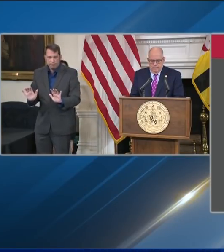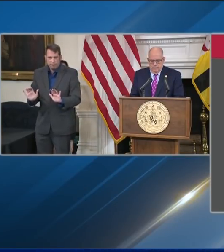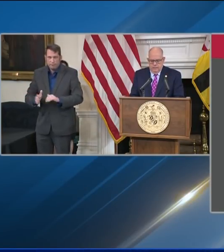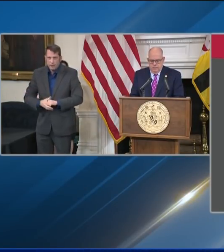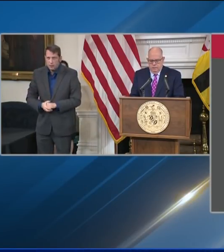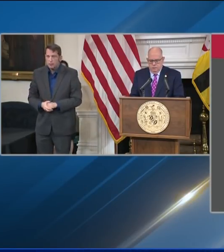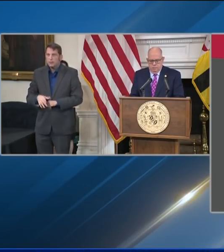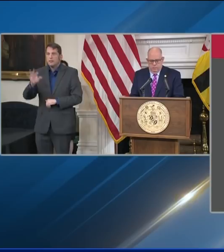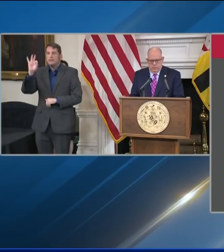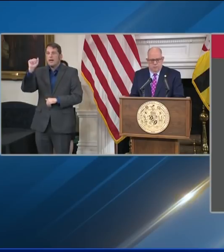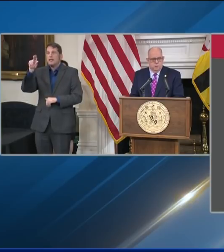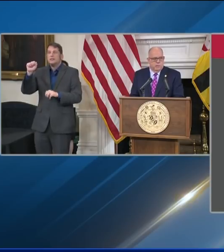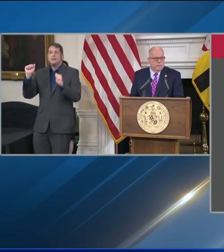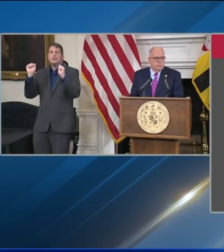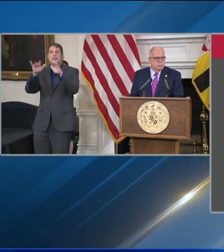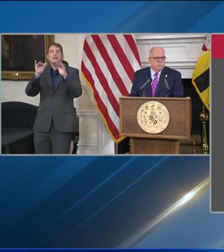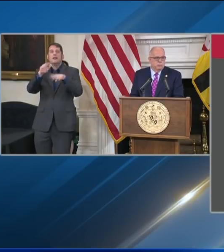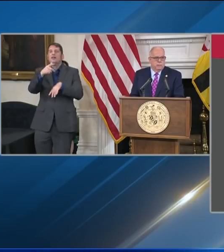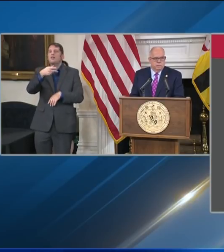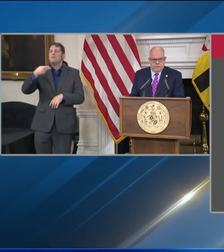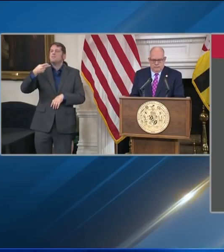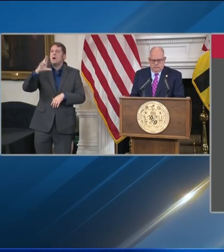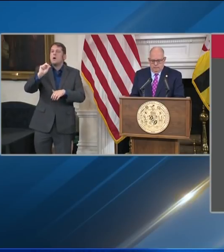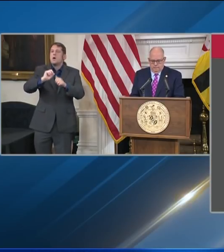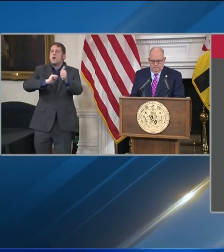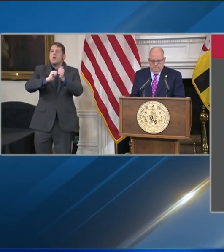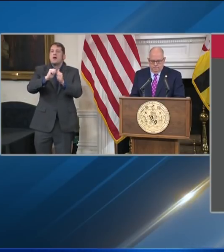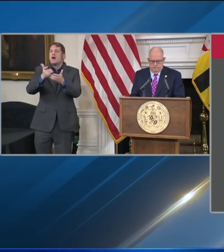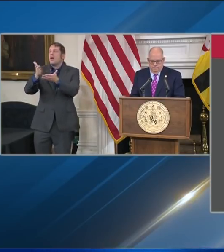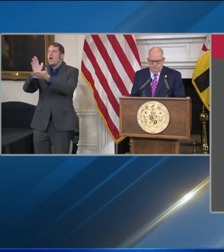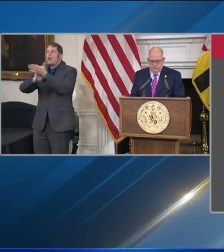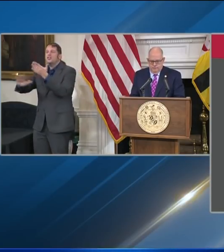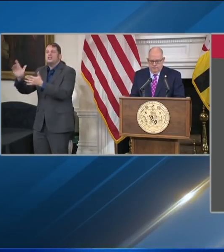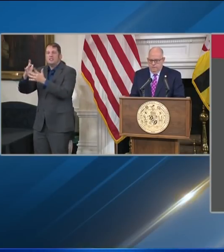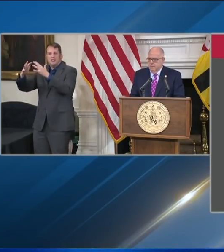IN ADDITION FANS WILL NO LONGER BE PERMITTED.